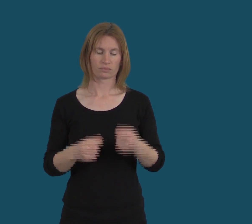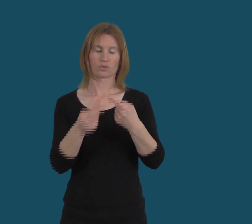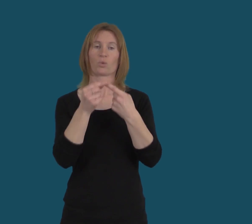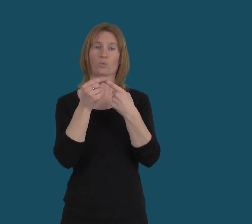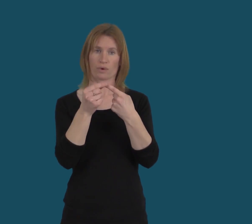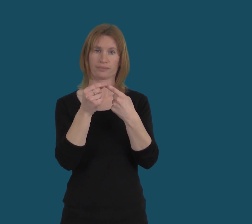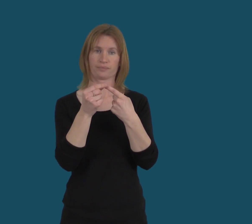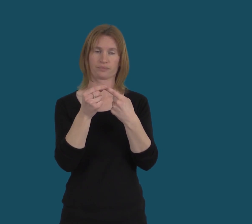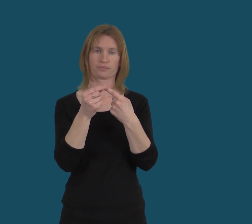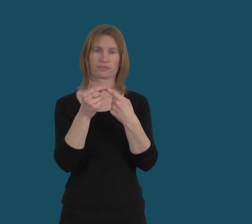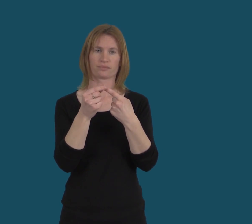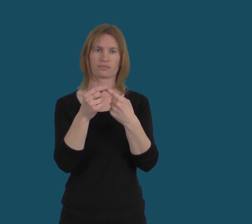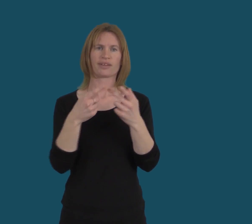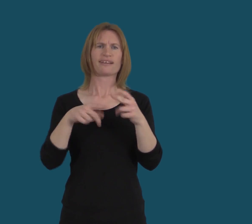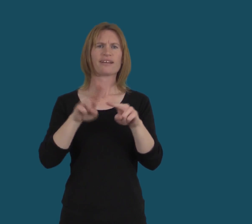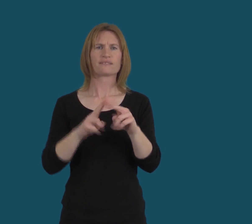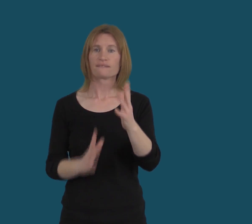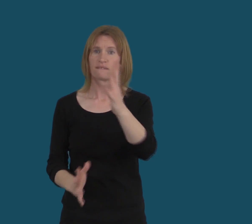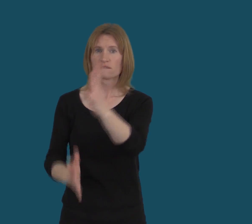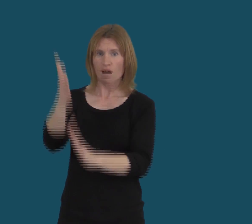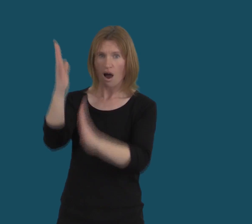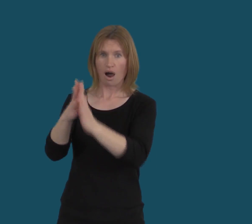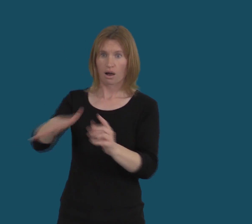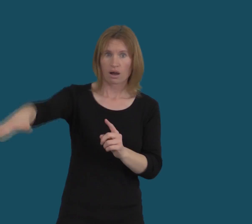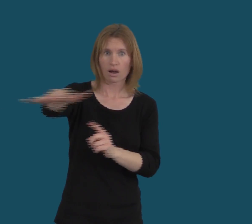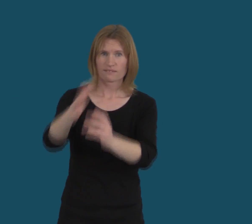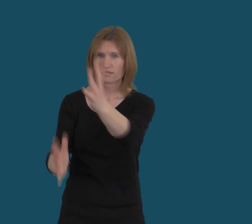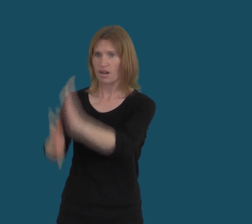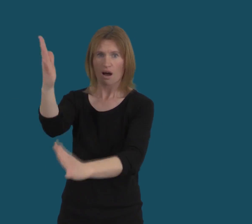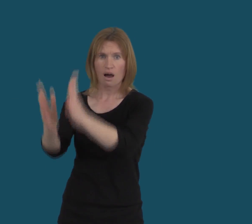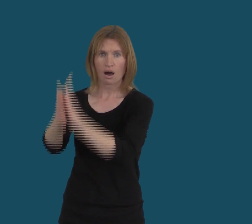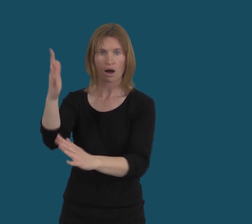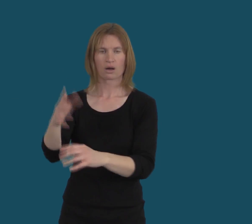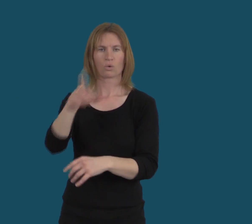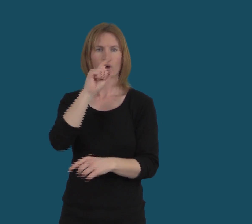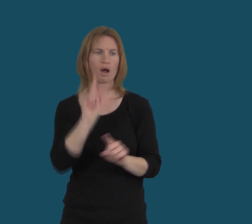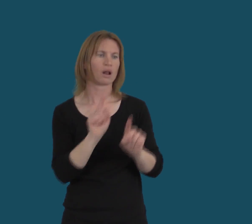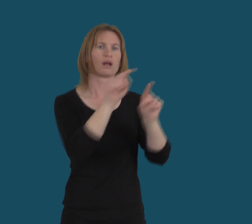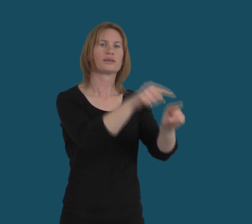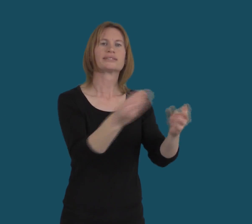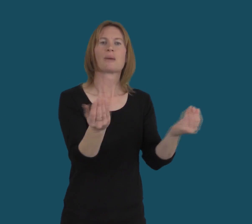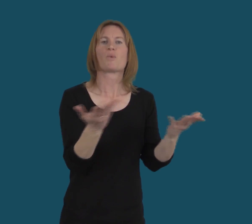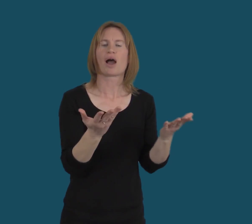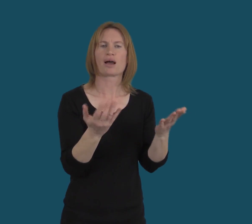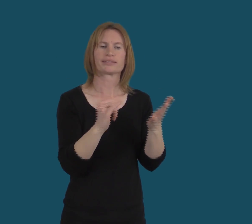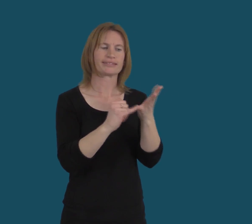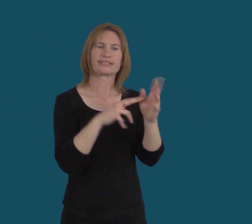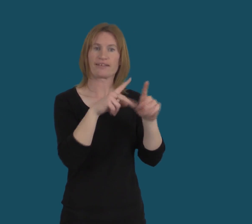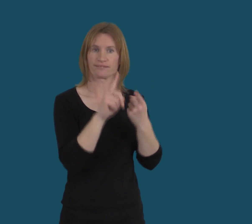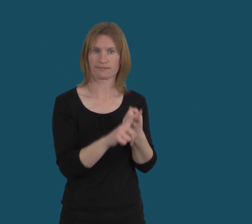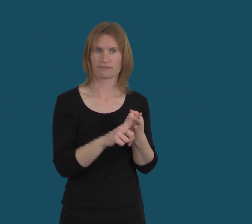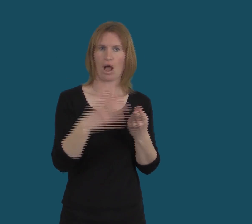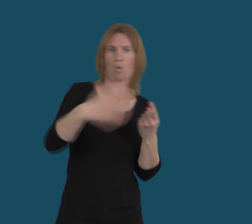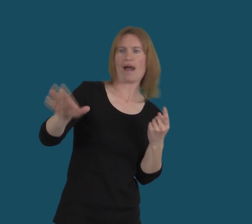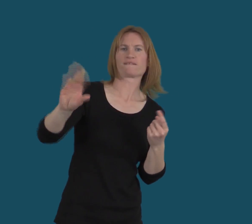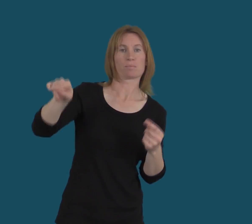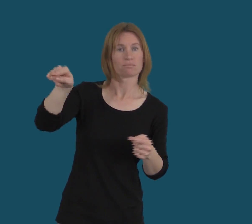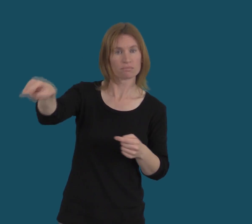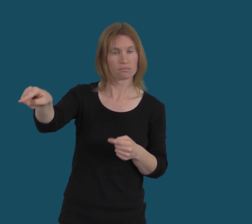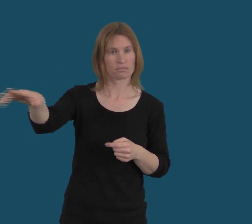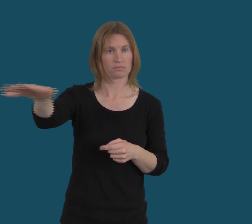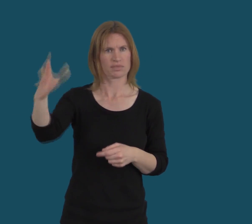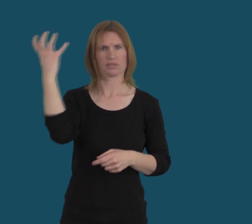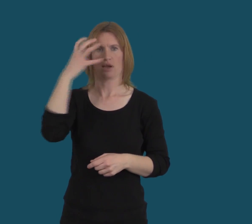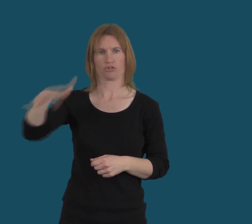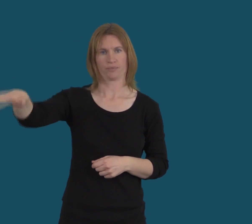Your first option is to go somewhere safer, away from the immediate fire danger.